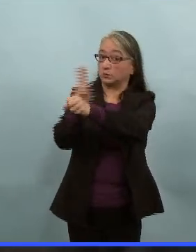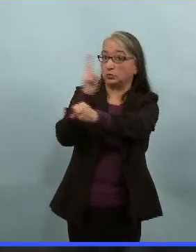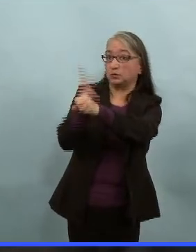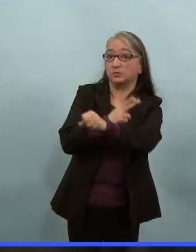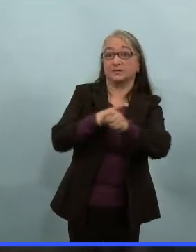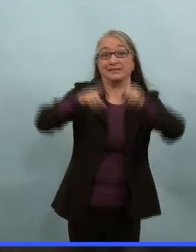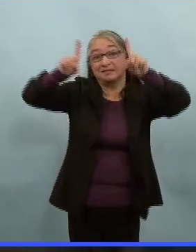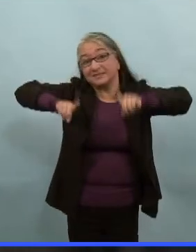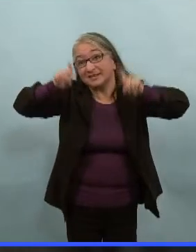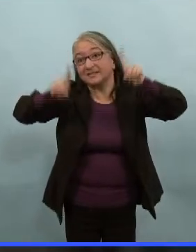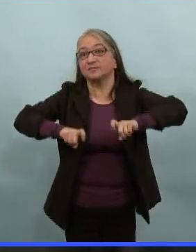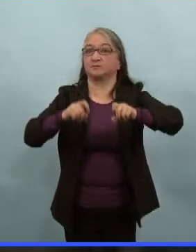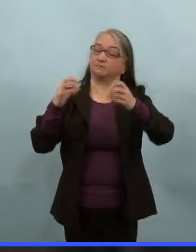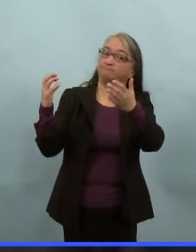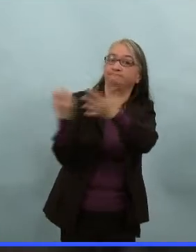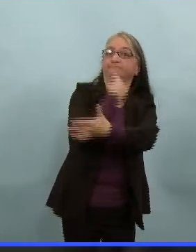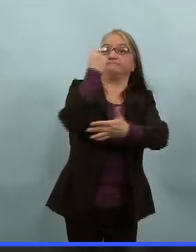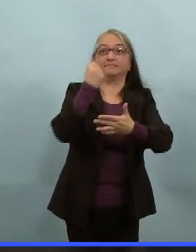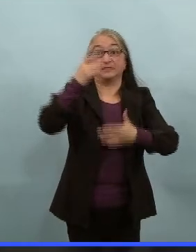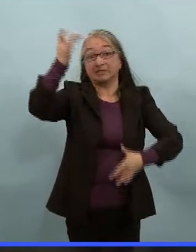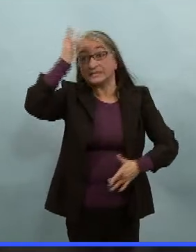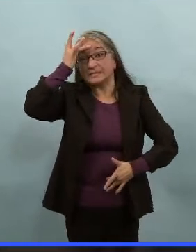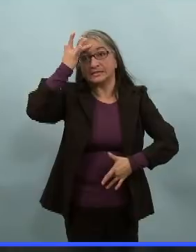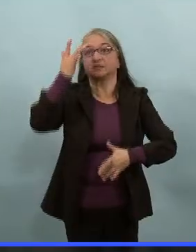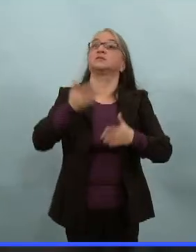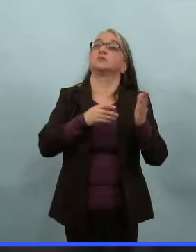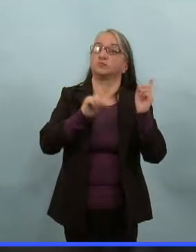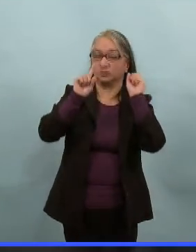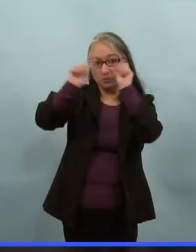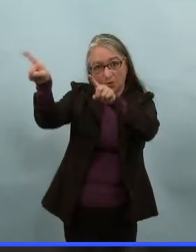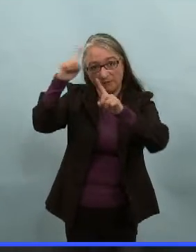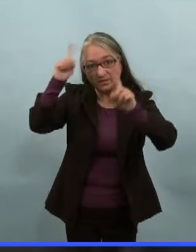if you're sick you're getting it tested if you have a high risk work environment make sure you're